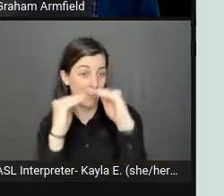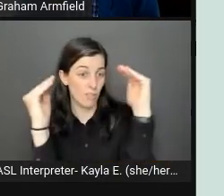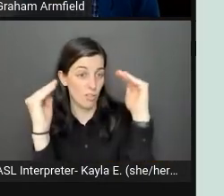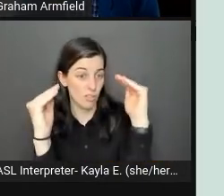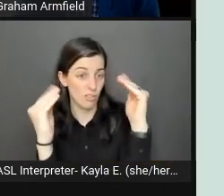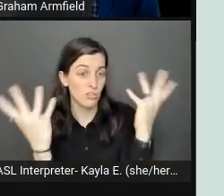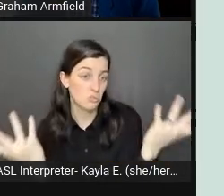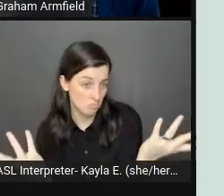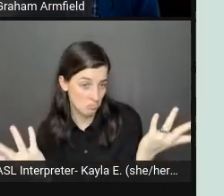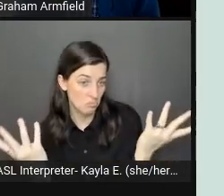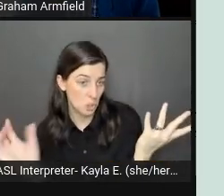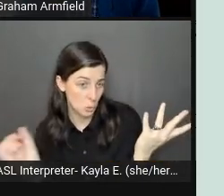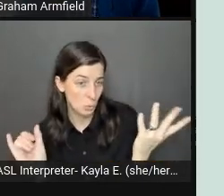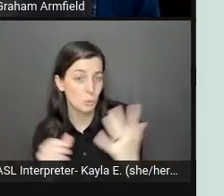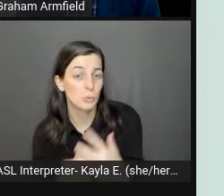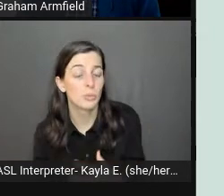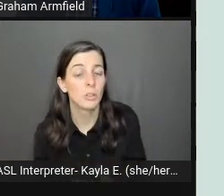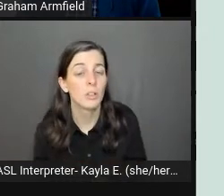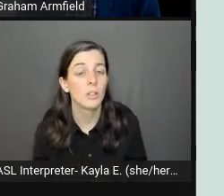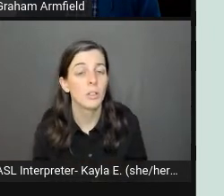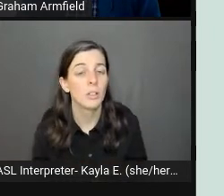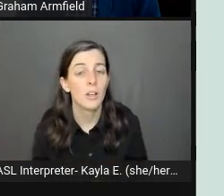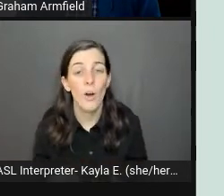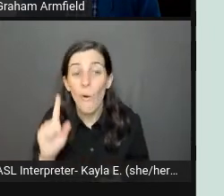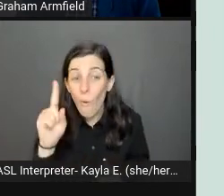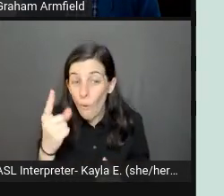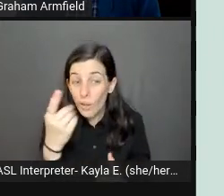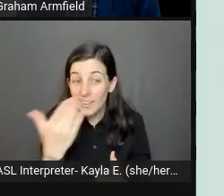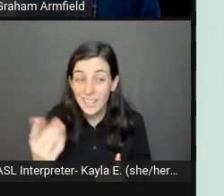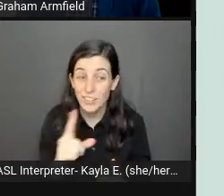That's quite good. The only thing that's wrong here really with this is that